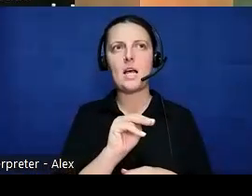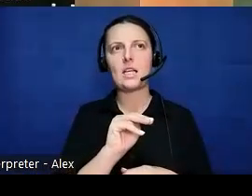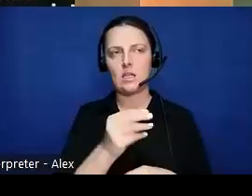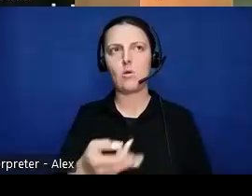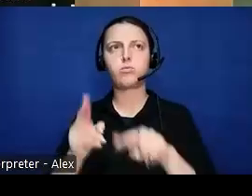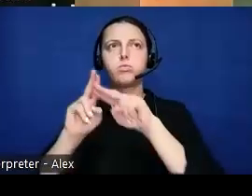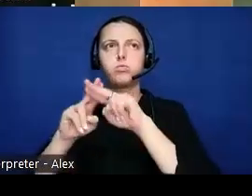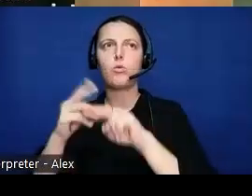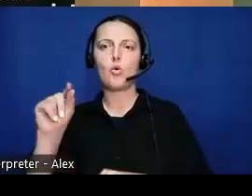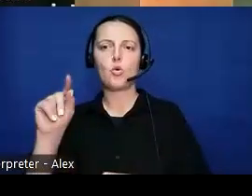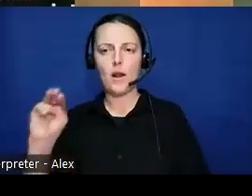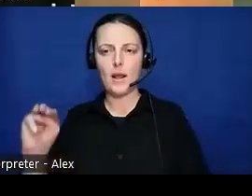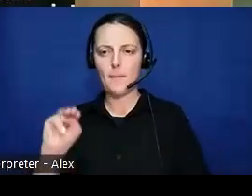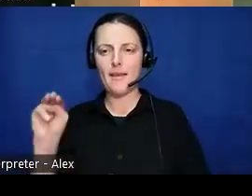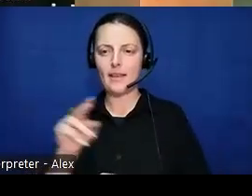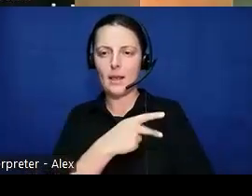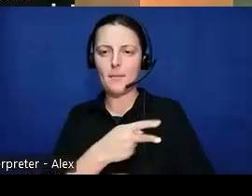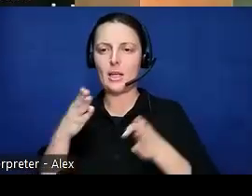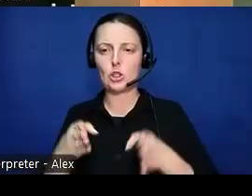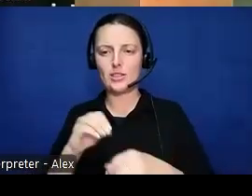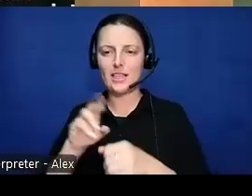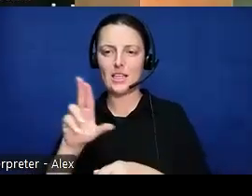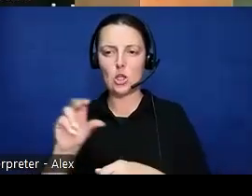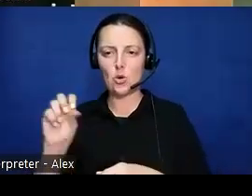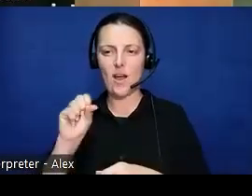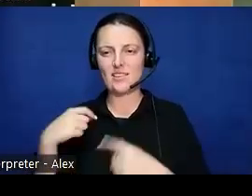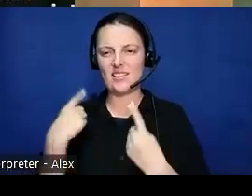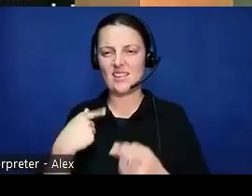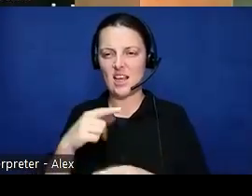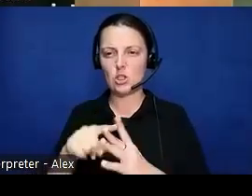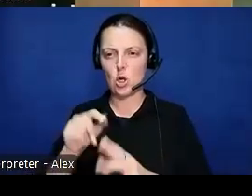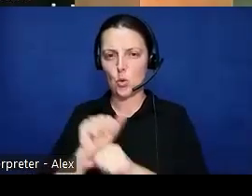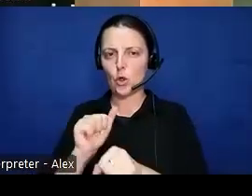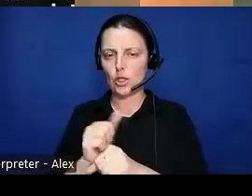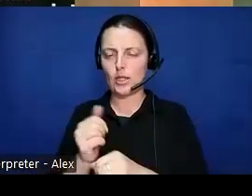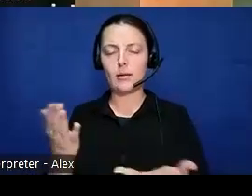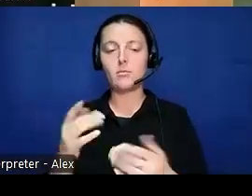exciting thing, but it is a long road. It is a long road to get from there to here.